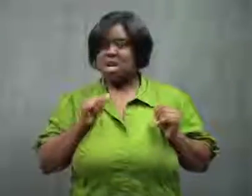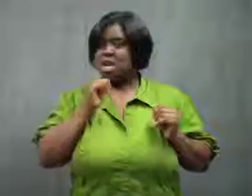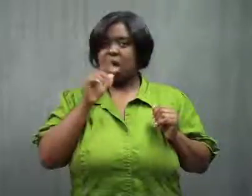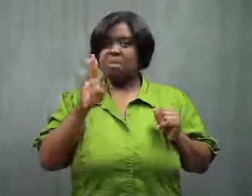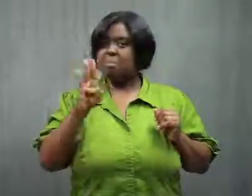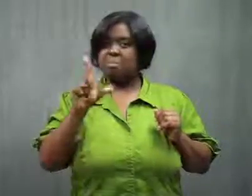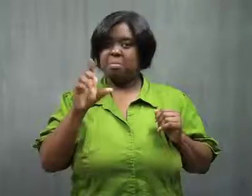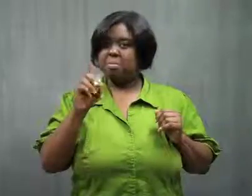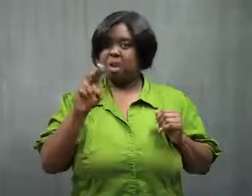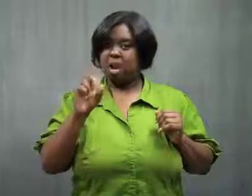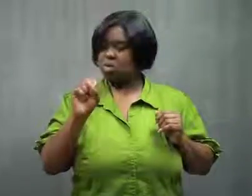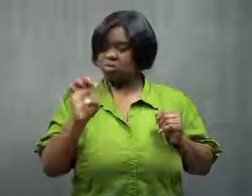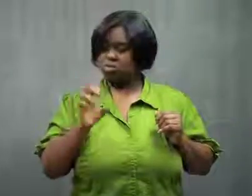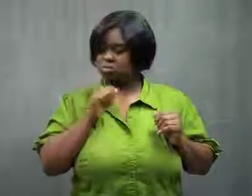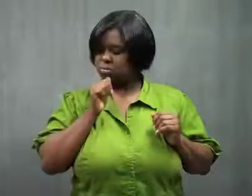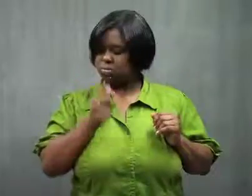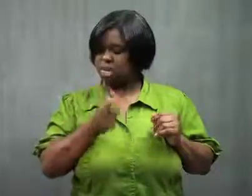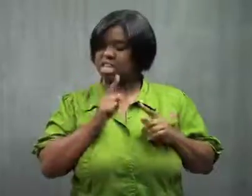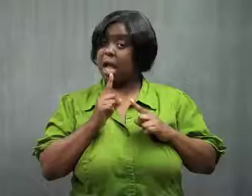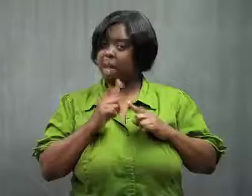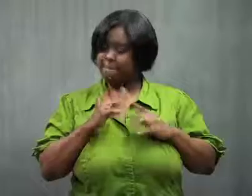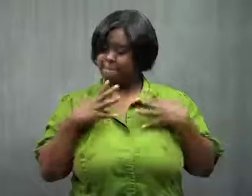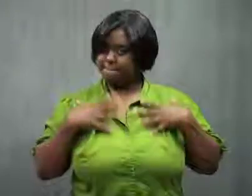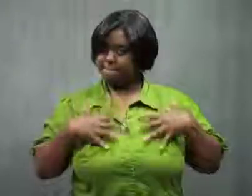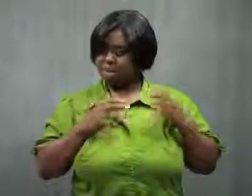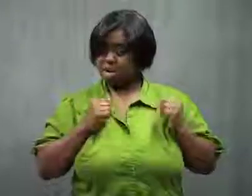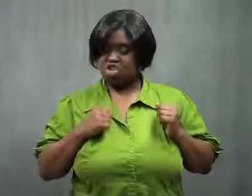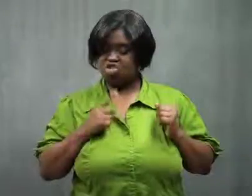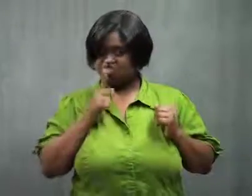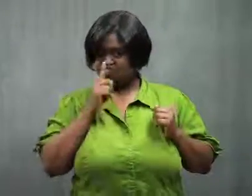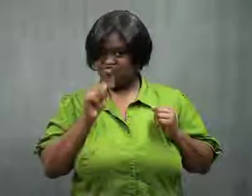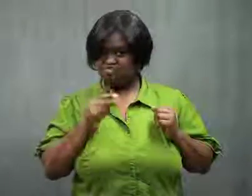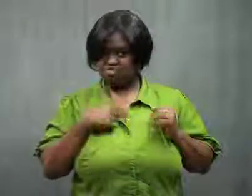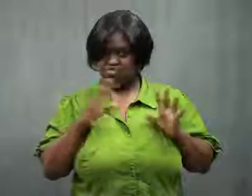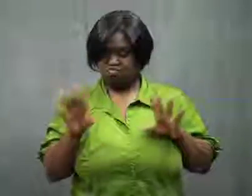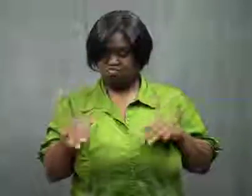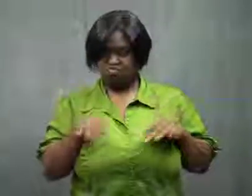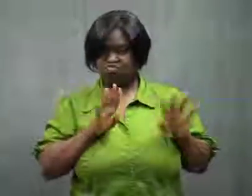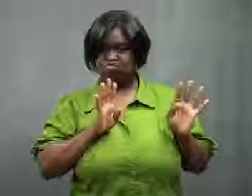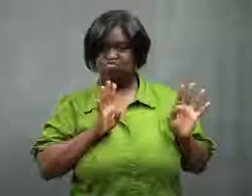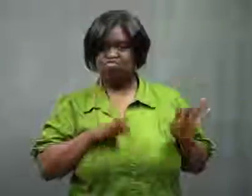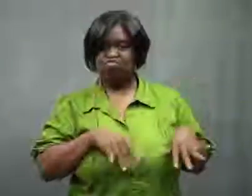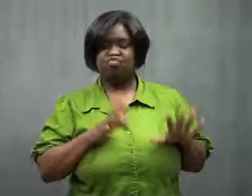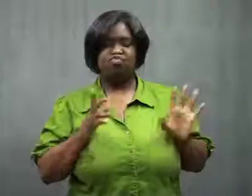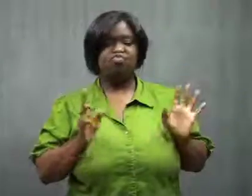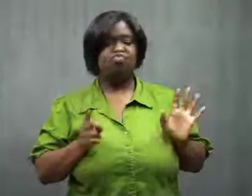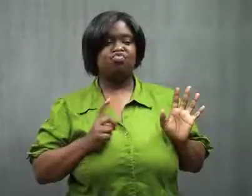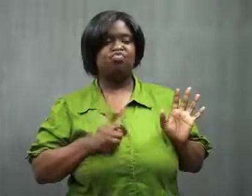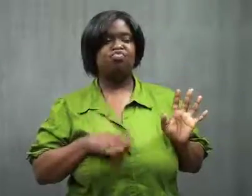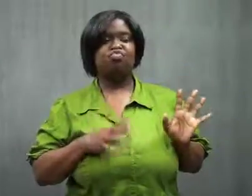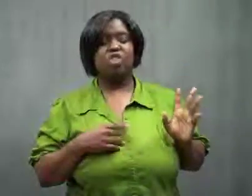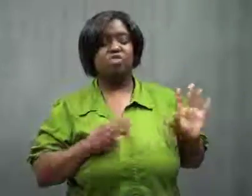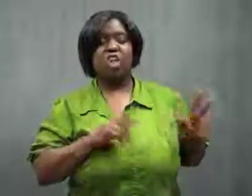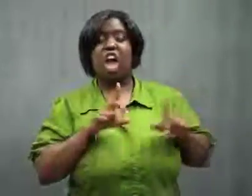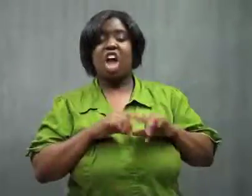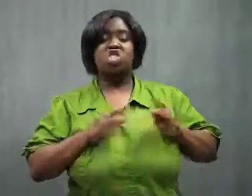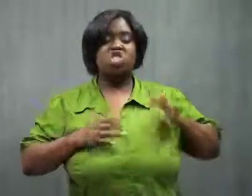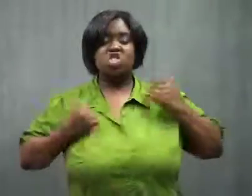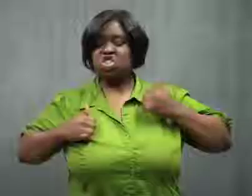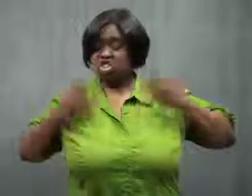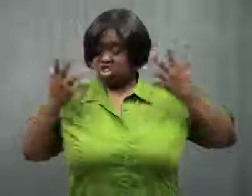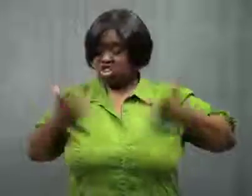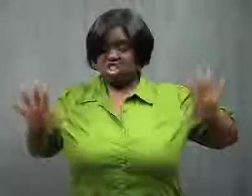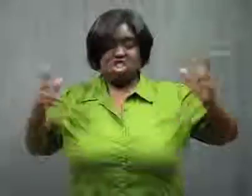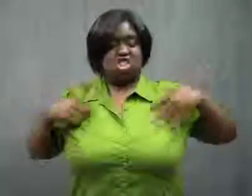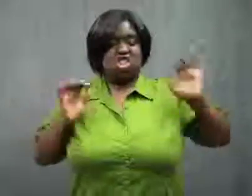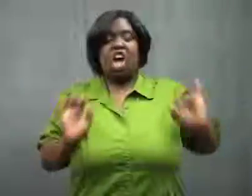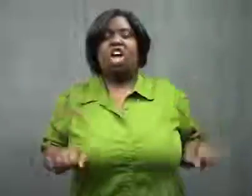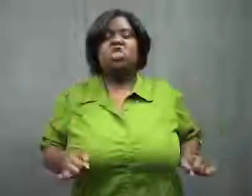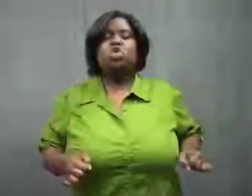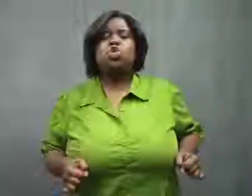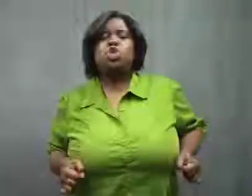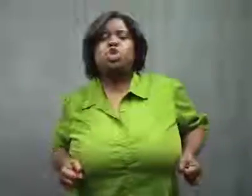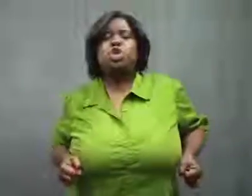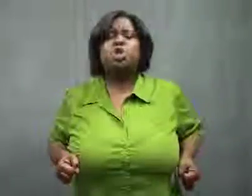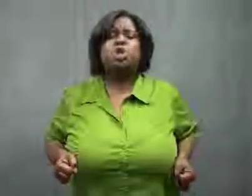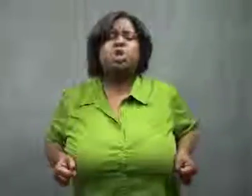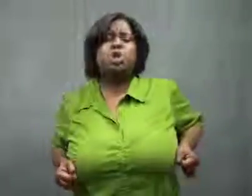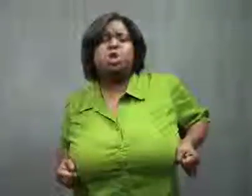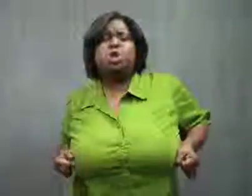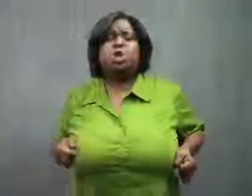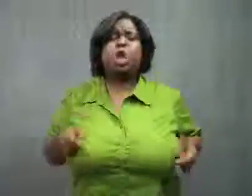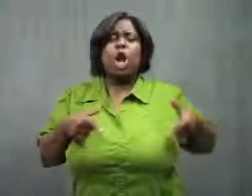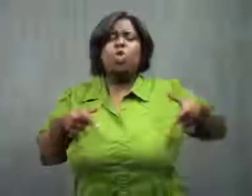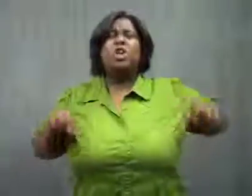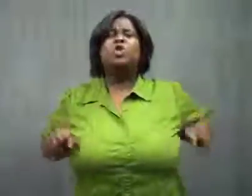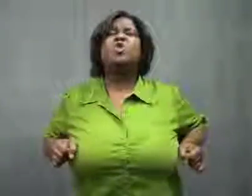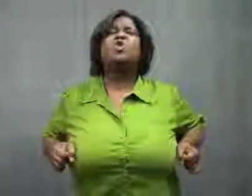It wasn't a blouse, it was a t-top. I set those aside too.